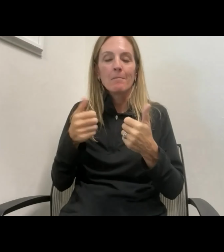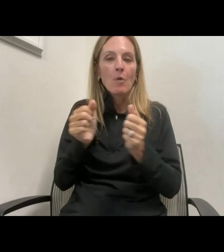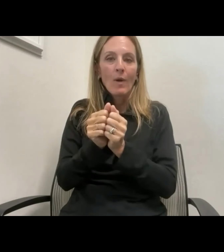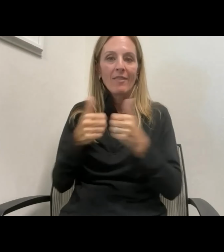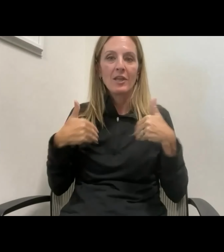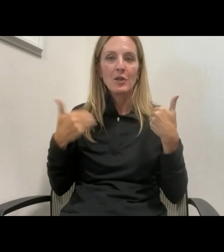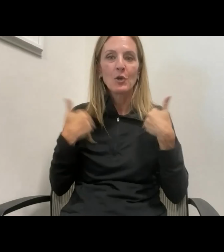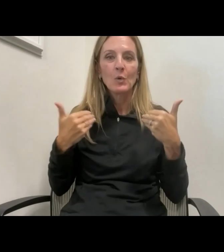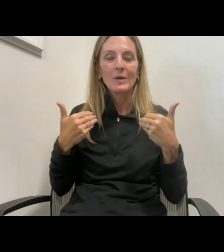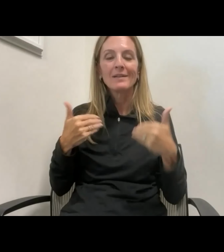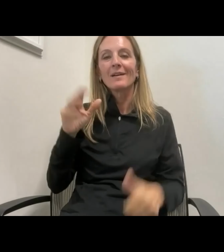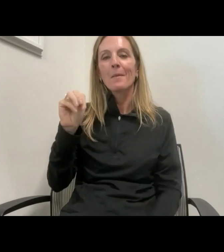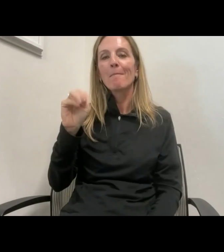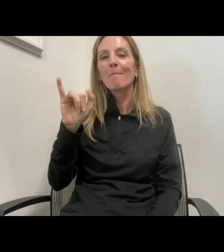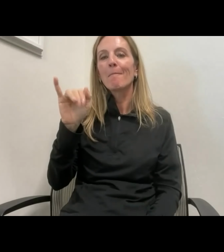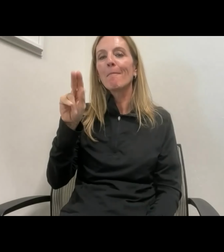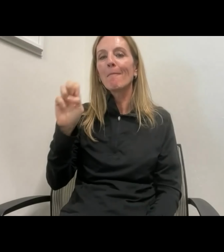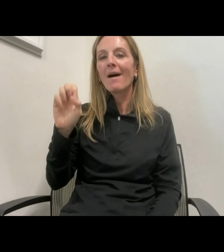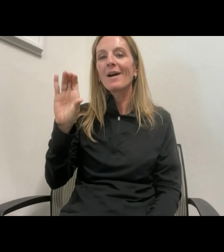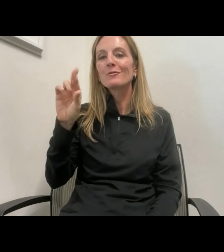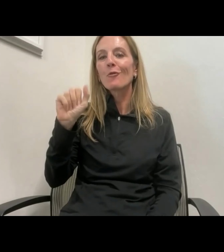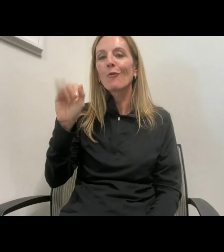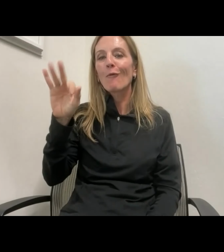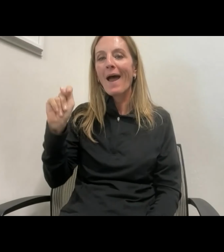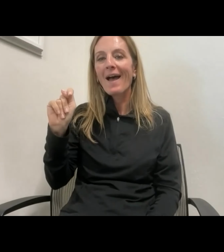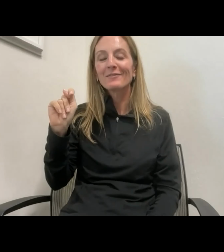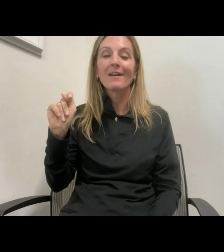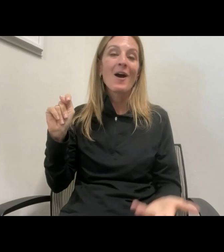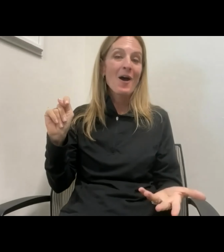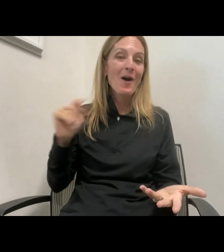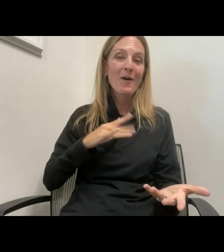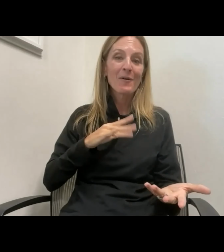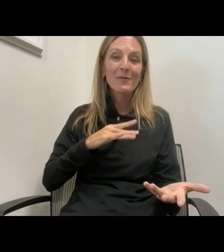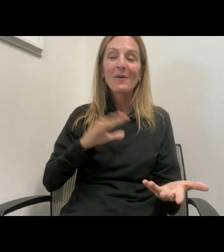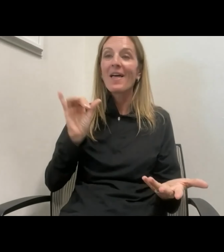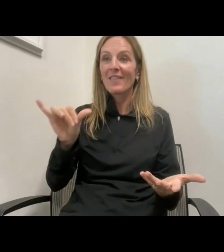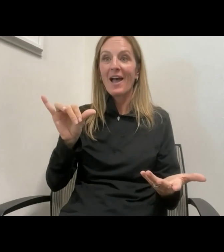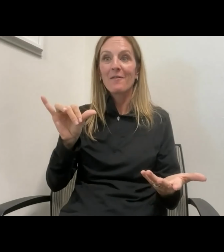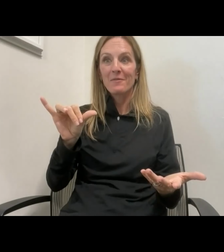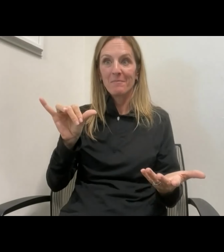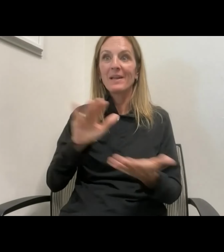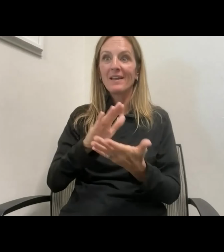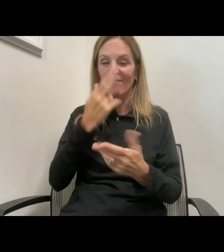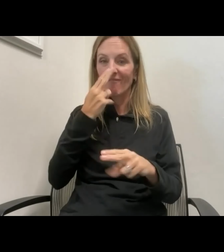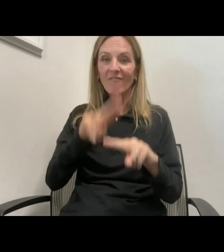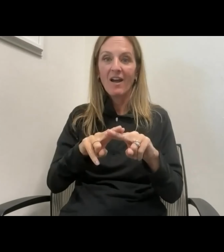cool, that's so cool that would be fun to share Cliff. We started a mentorship program that